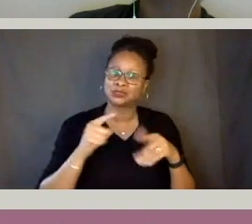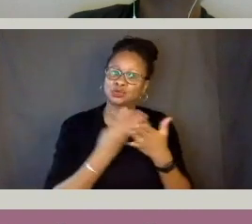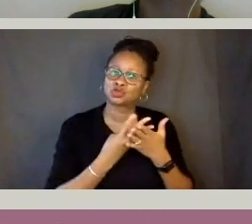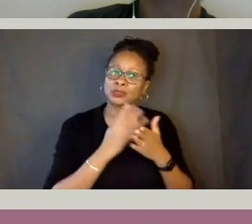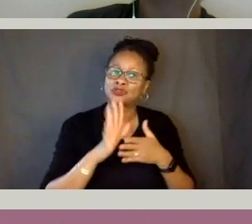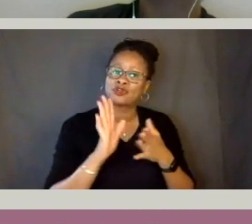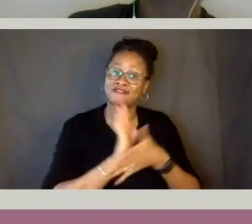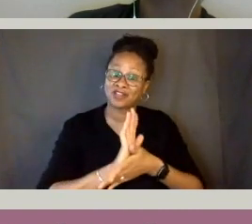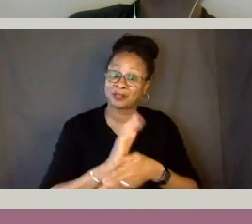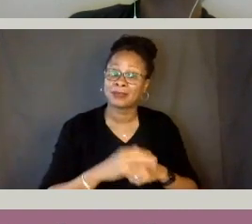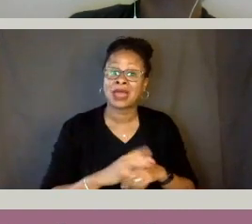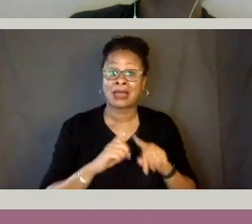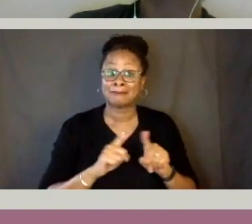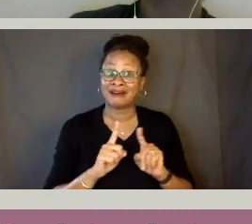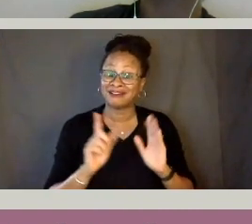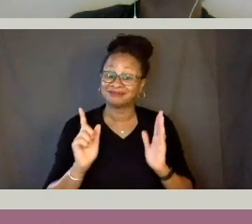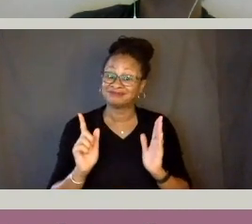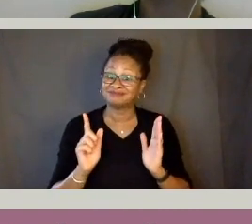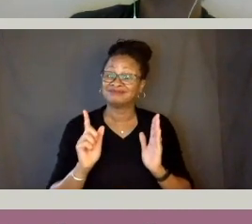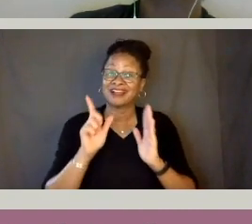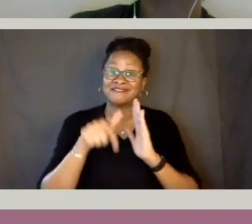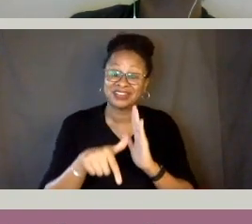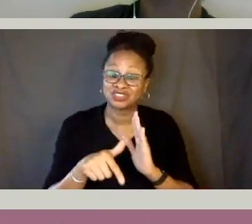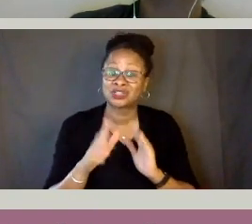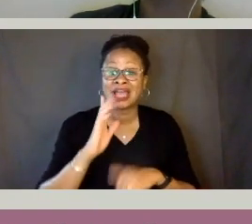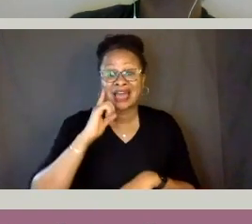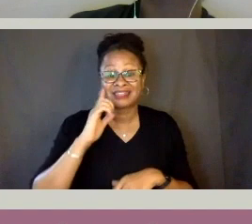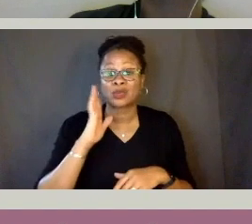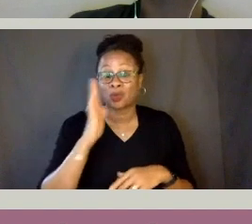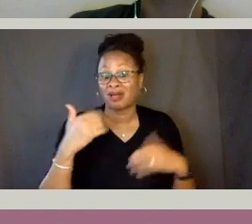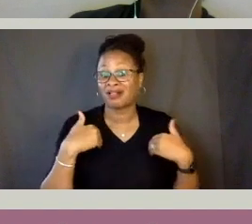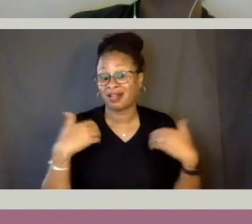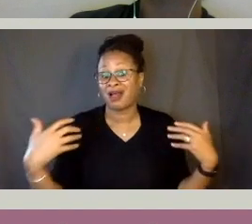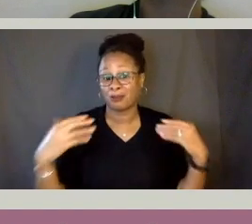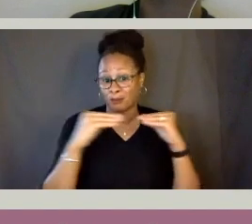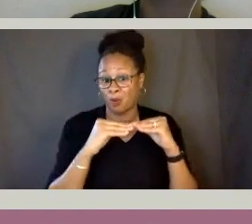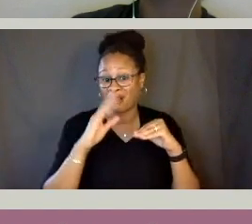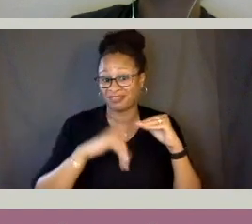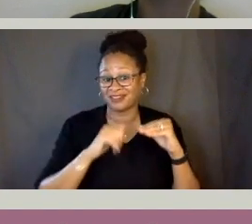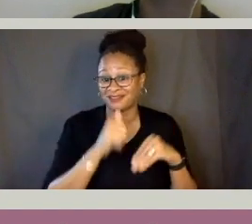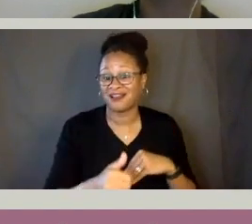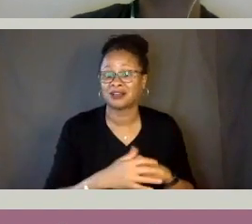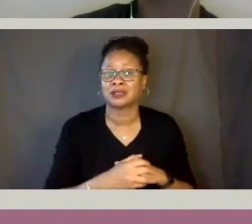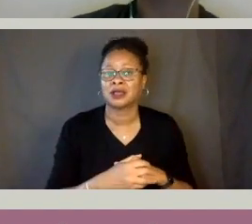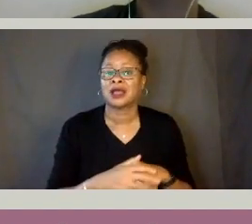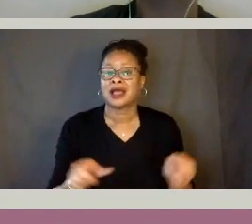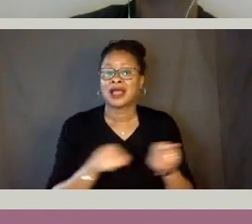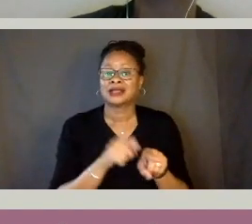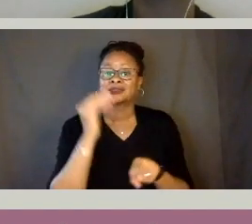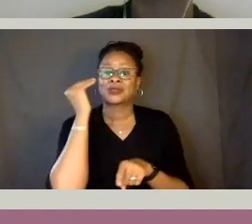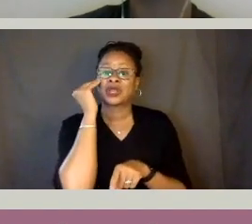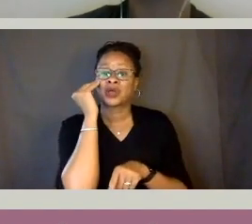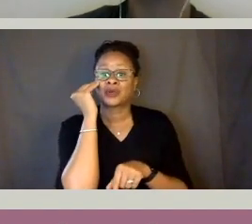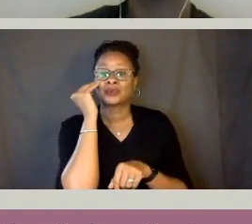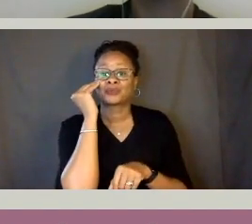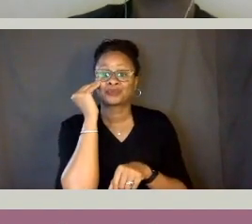But eventually, I think there will be a lot more of it than not. But as we know, all movie haters are mandated now